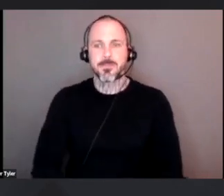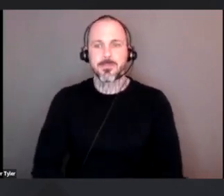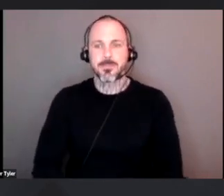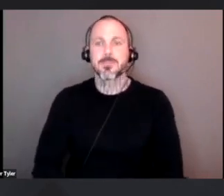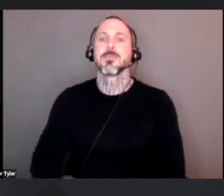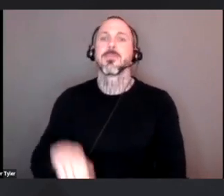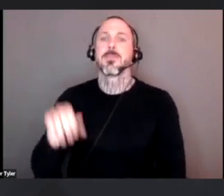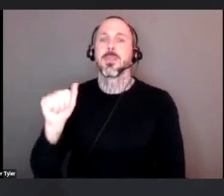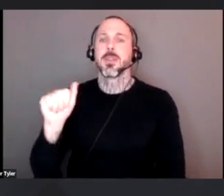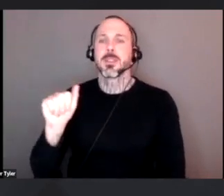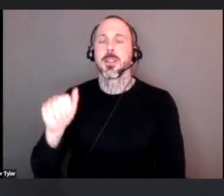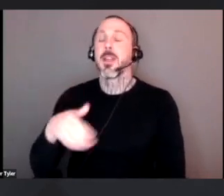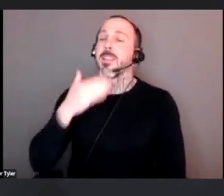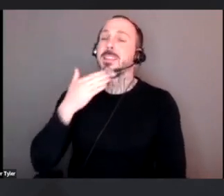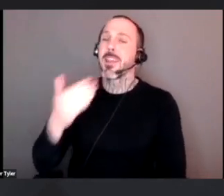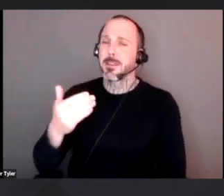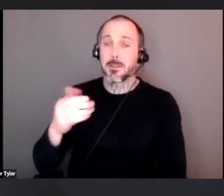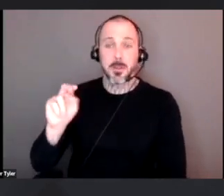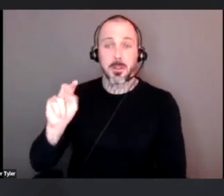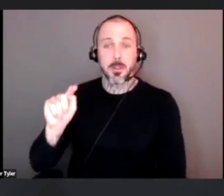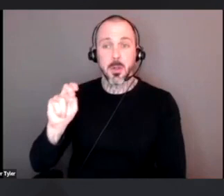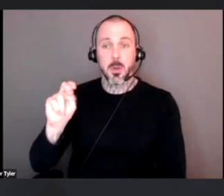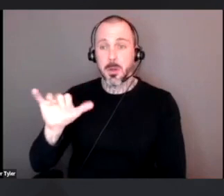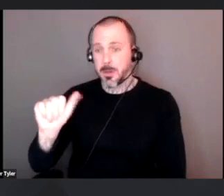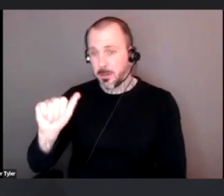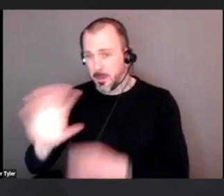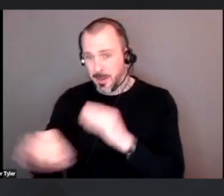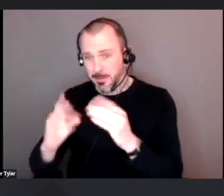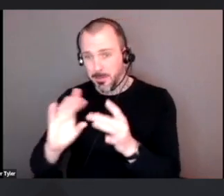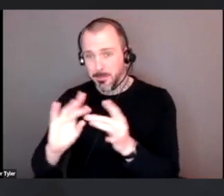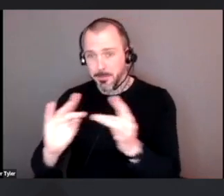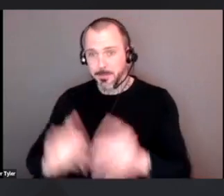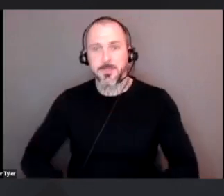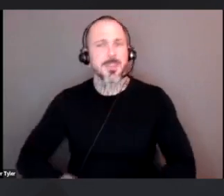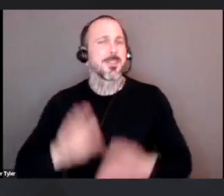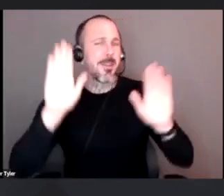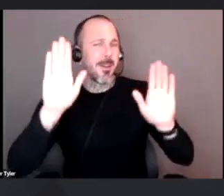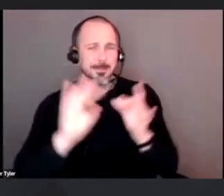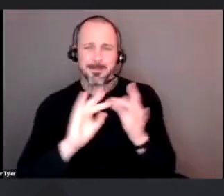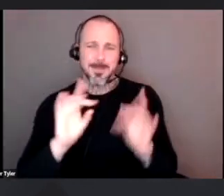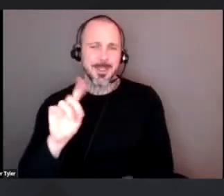I was also going to kind of say the same thing. Don't be afraid and really involve your team.